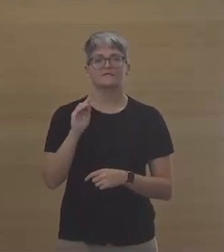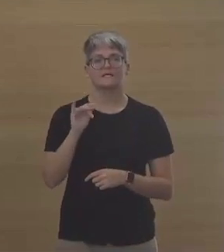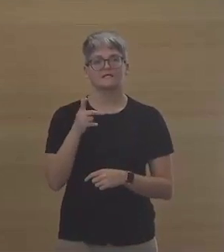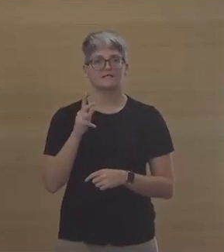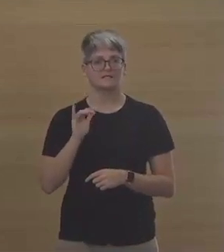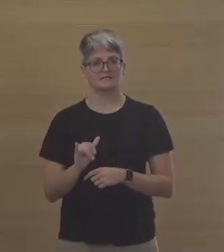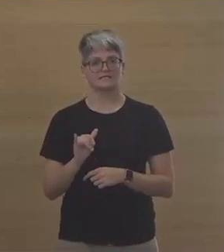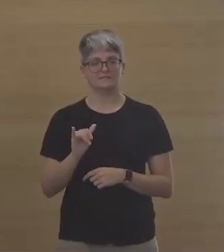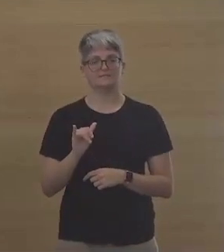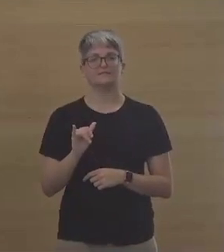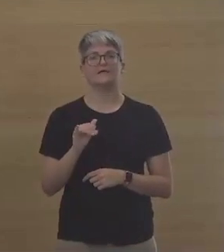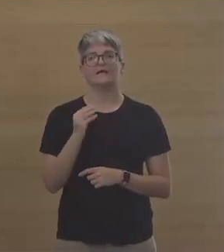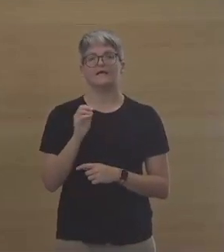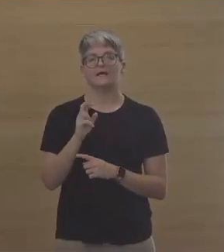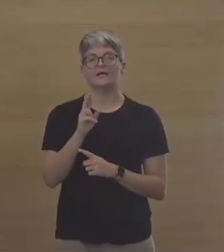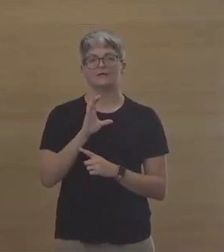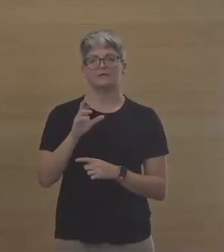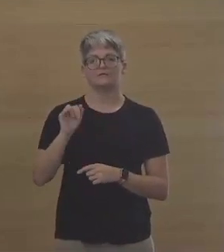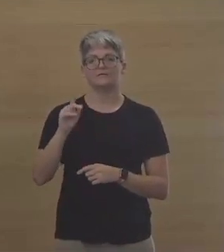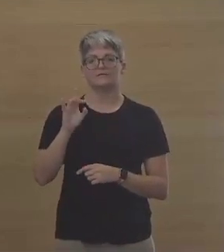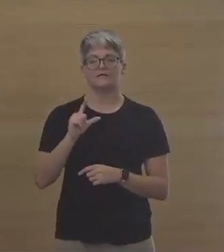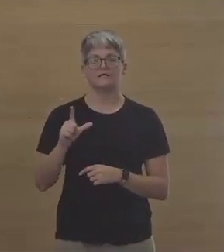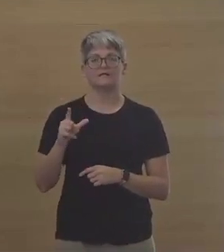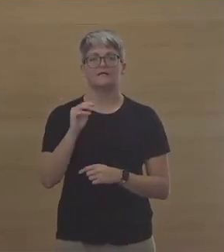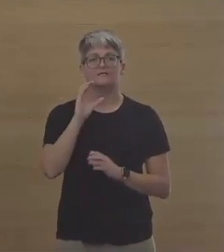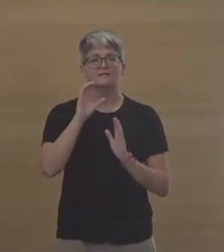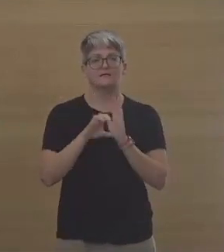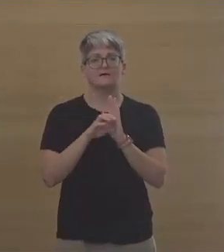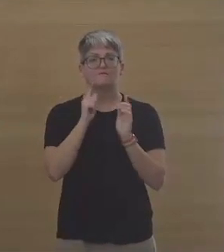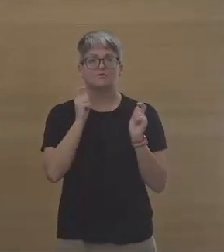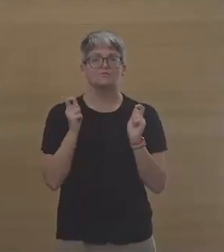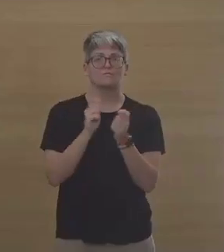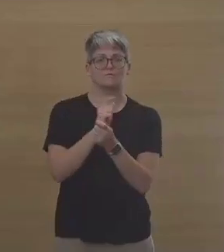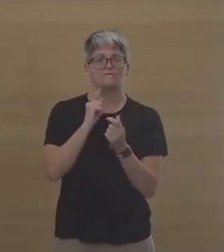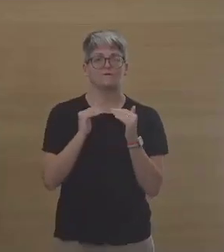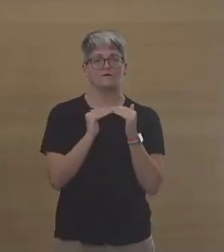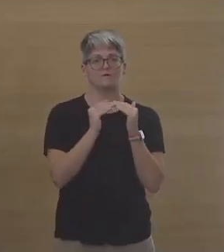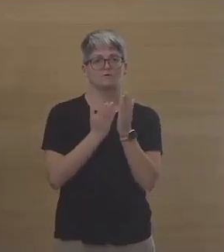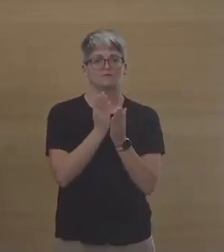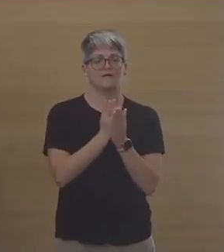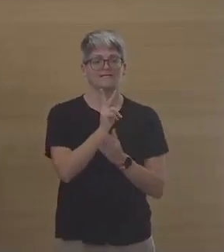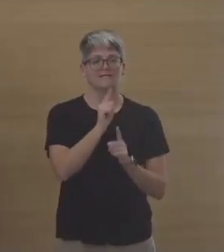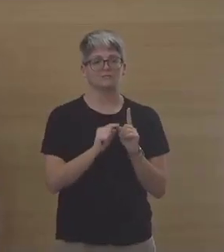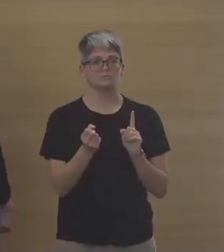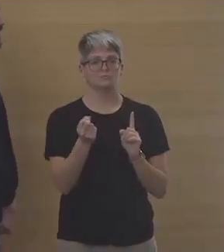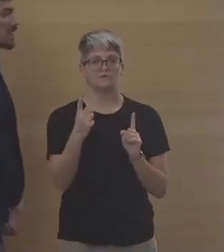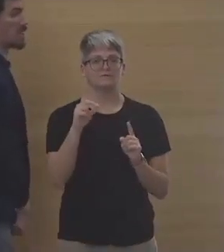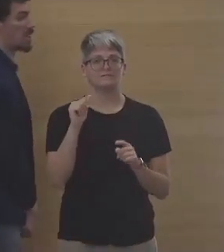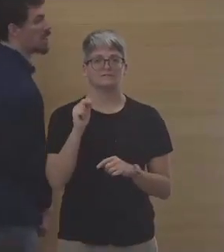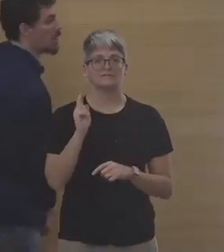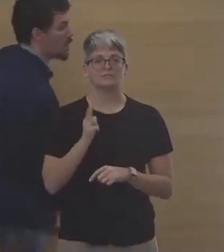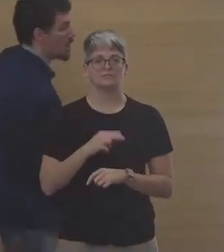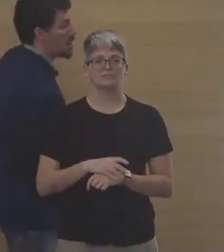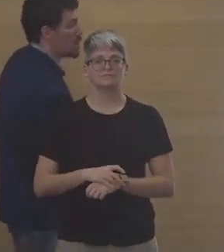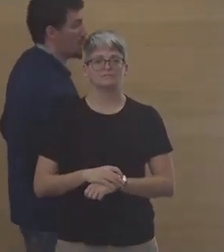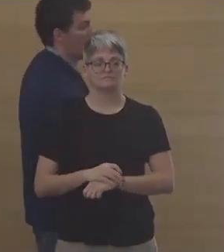followed by an image of the logo of the Reform to Equal Rights, K-12 Disability History Curriculum.